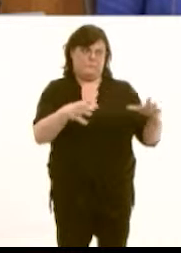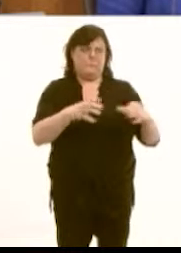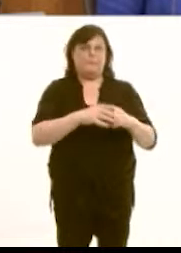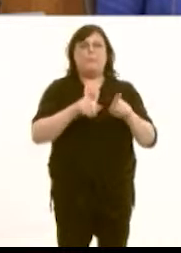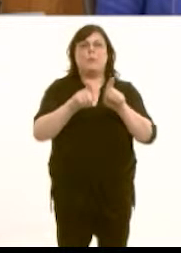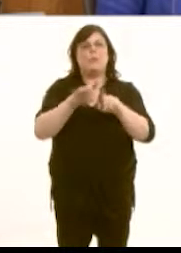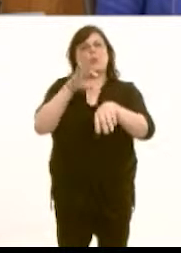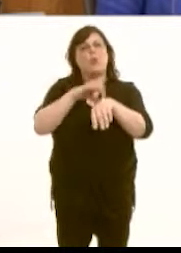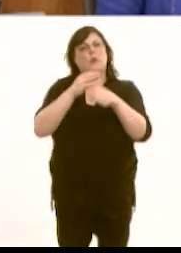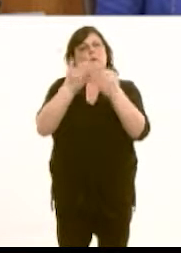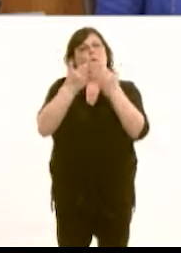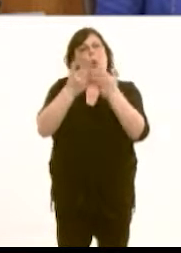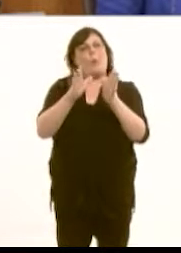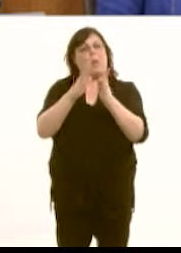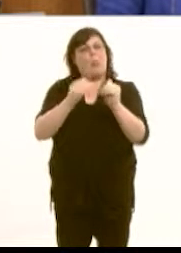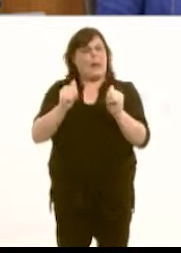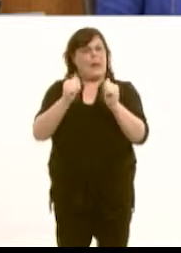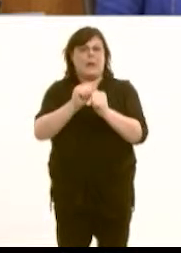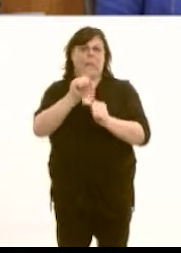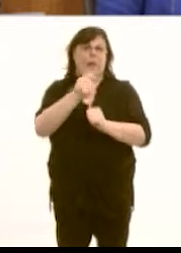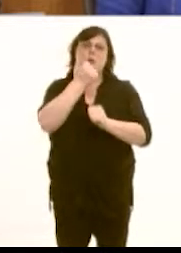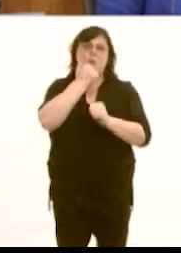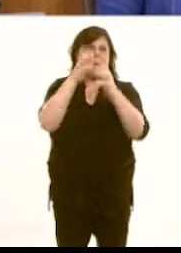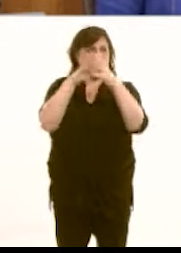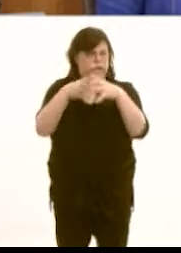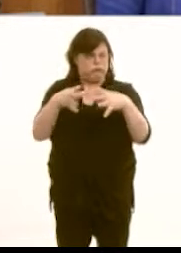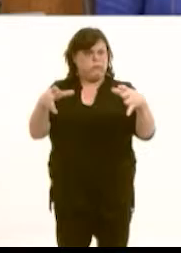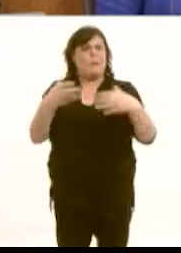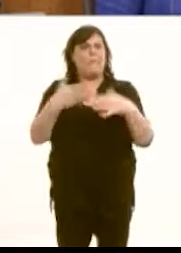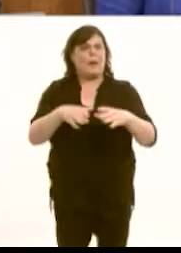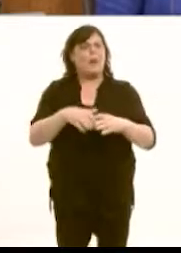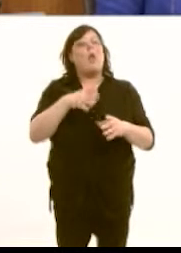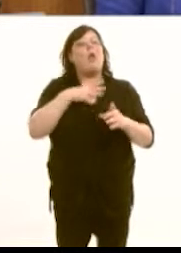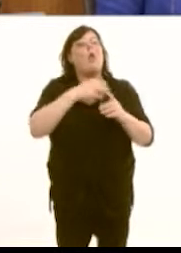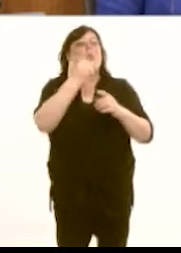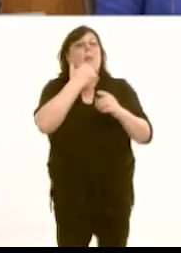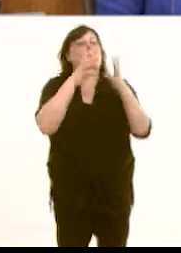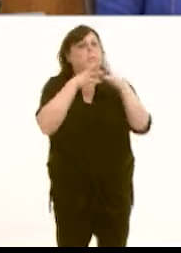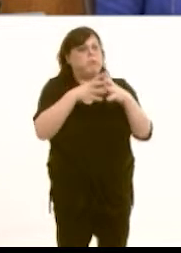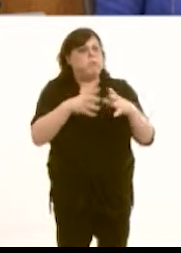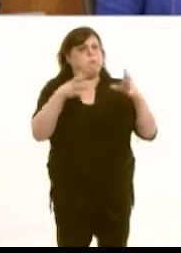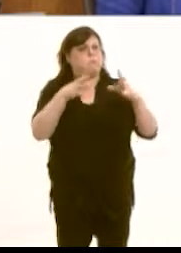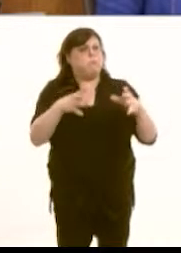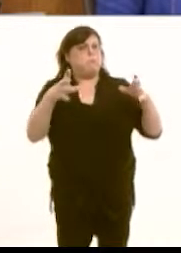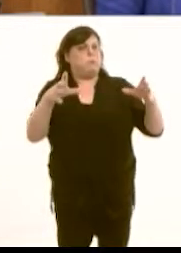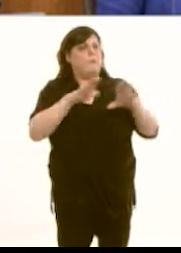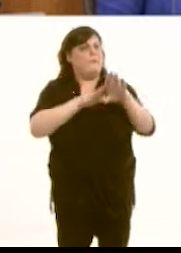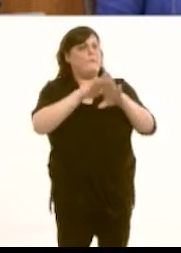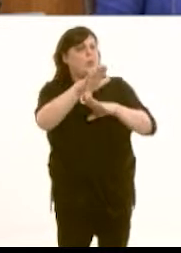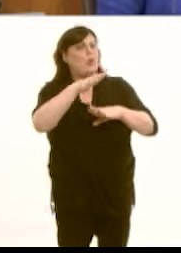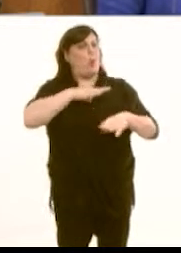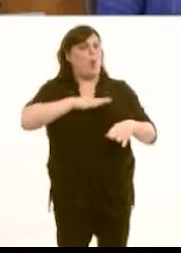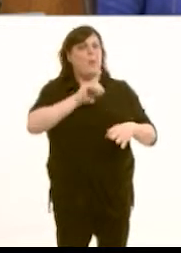That is something that we want to see improve in the future. They are independent contractors in the sense that we canít order them to do this, but